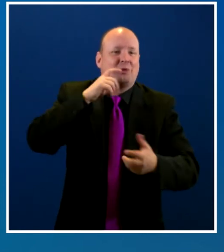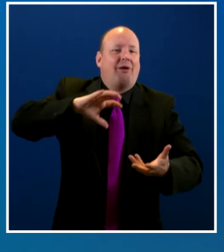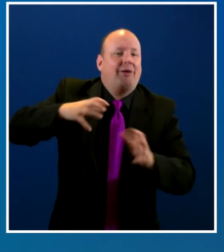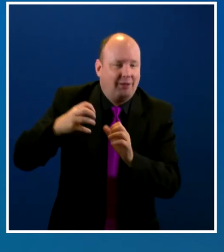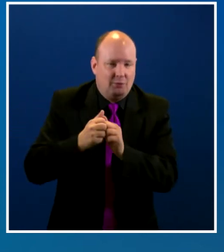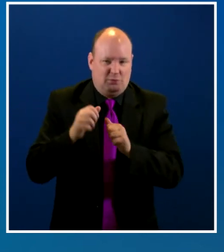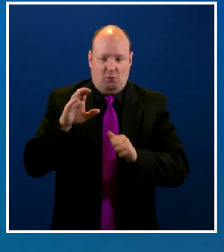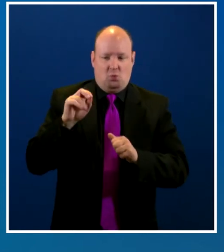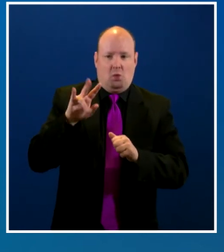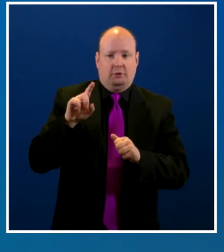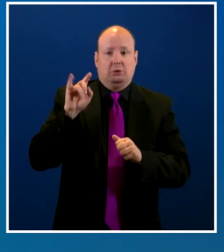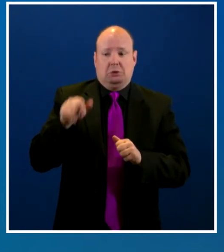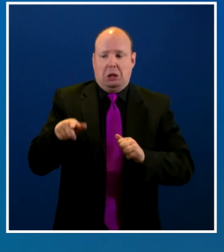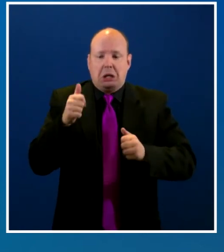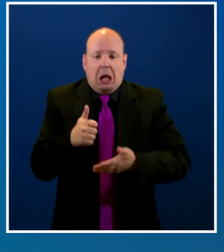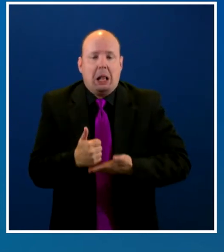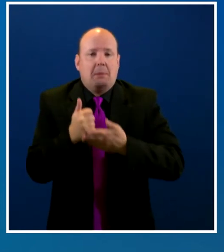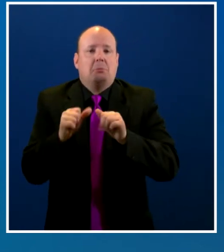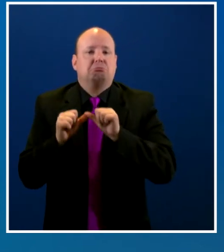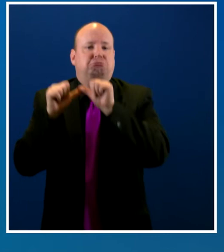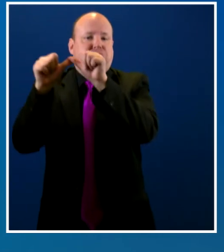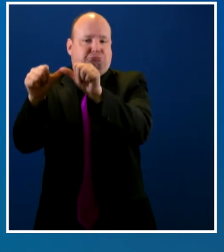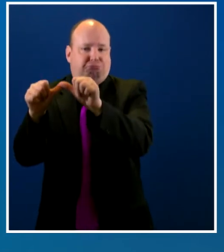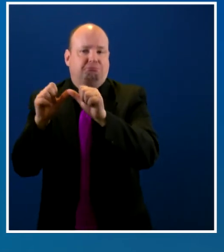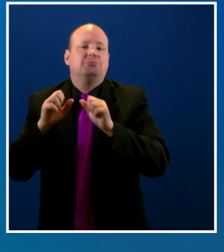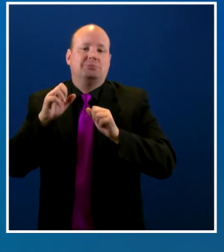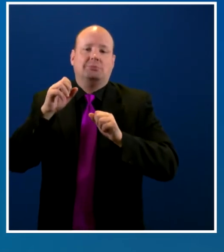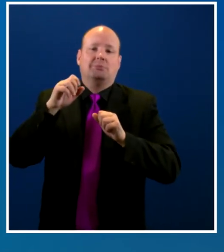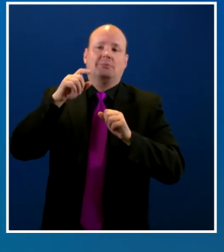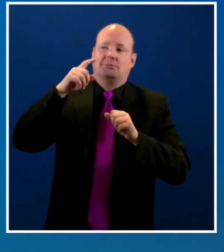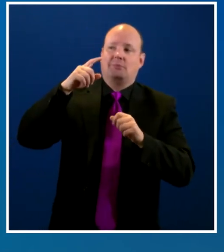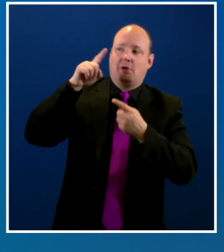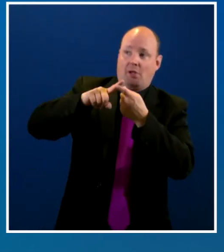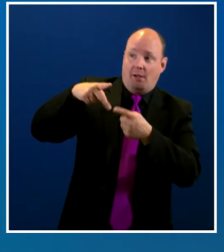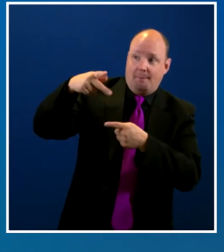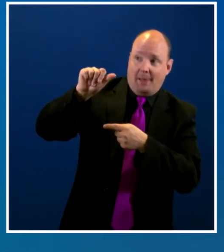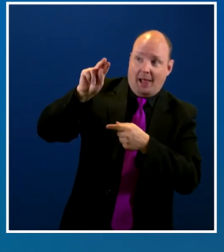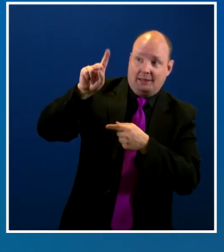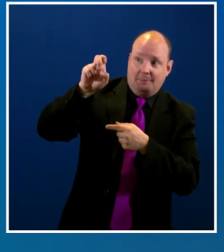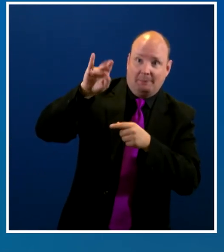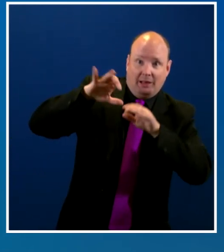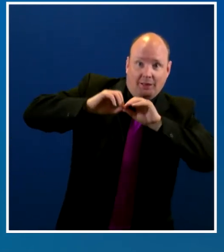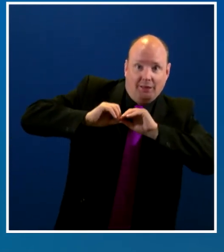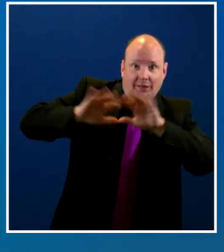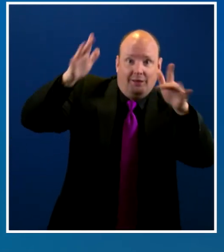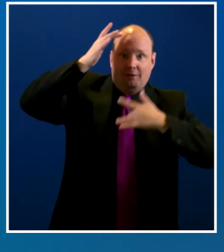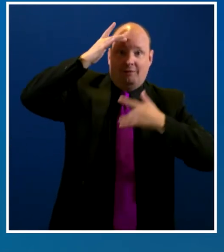the pandemic stronger than ever. The Flex Fund website is available in nine different